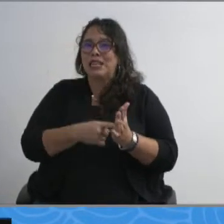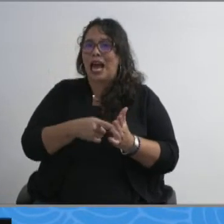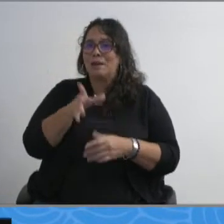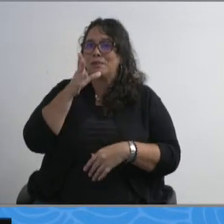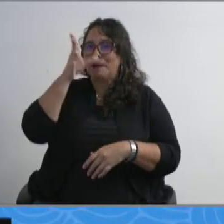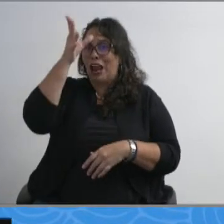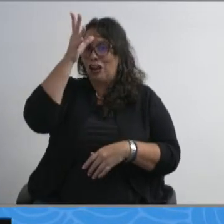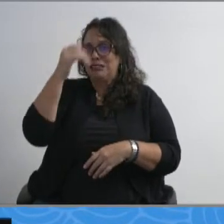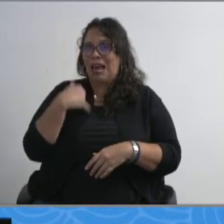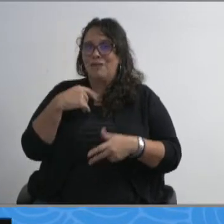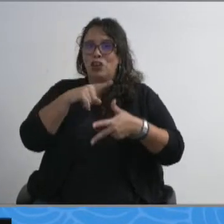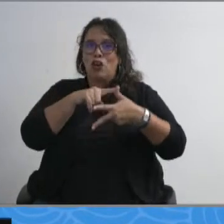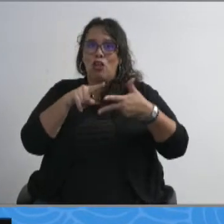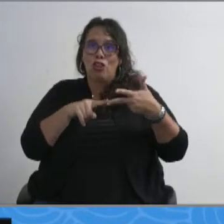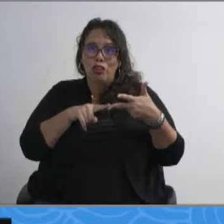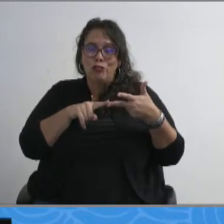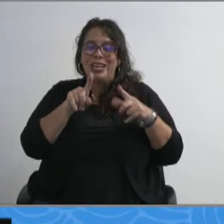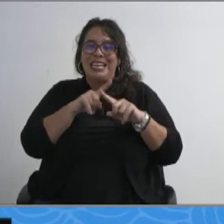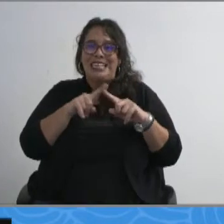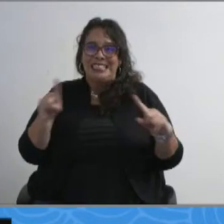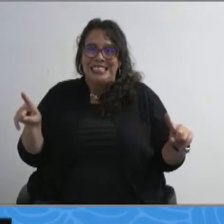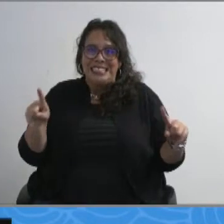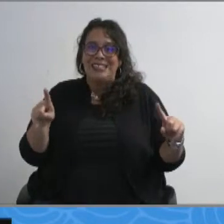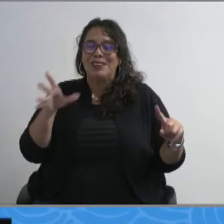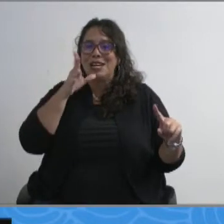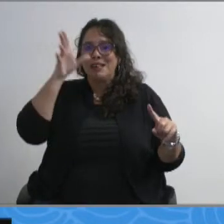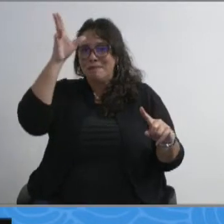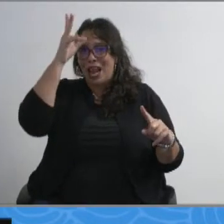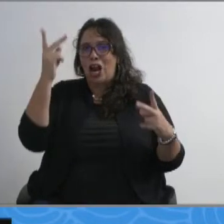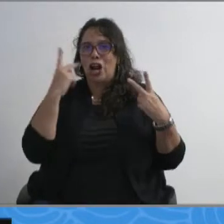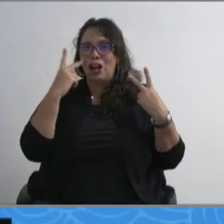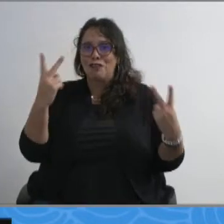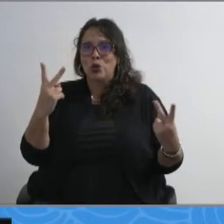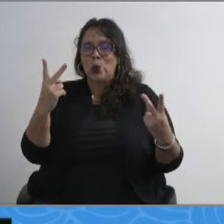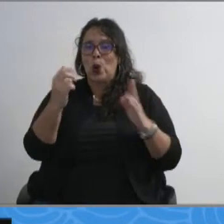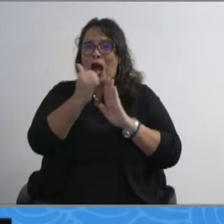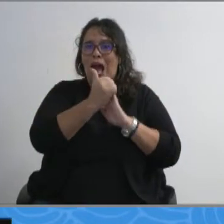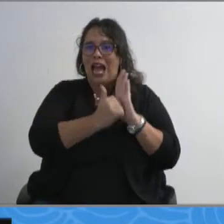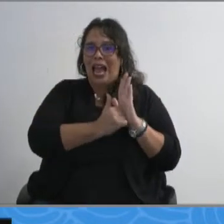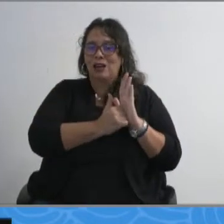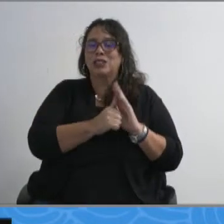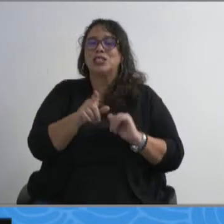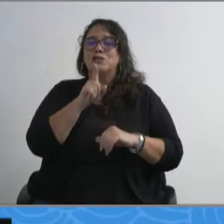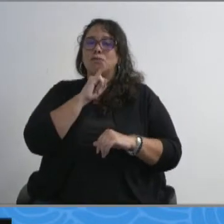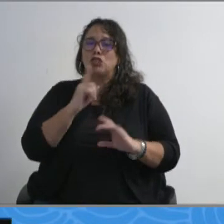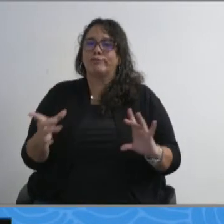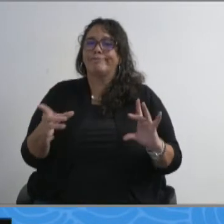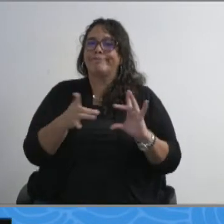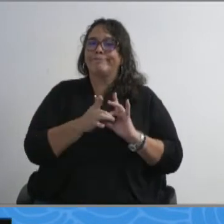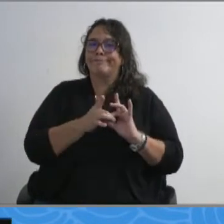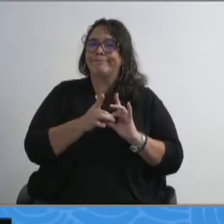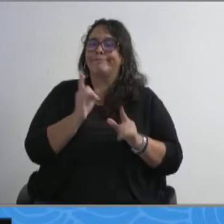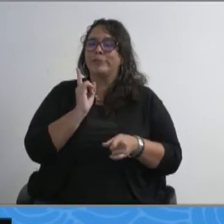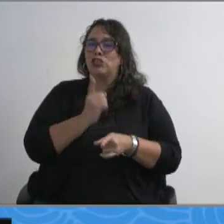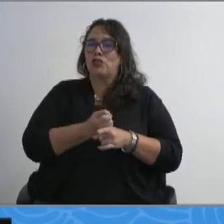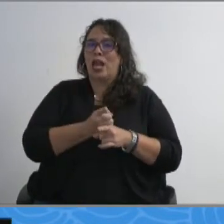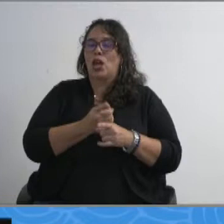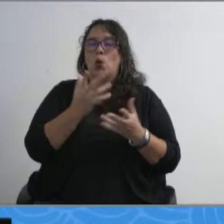and the siblings might not be linked up correctly. So, we wanna make sure that when you're doing the application, because siblings, we try to get siblings at the same middle school.